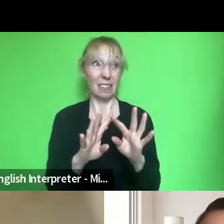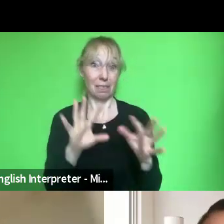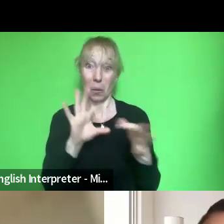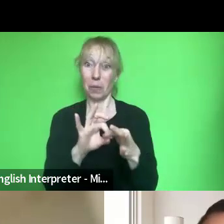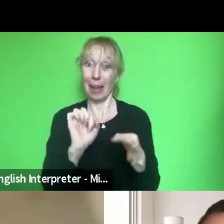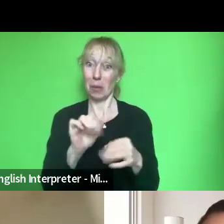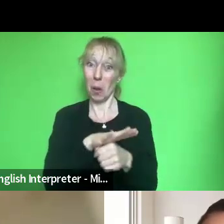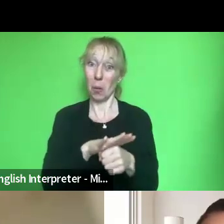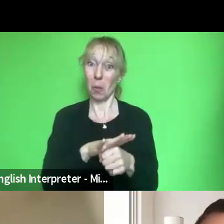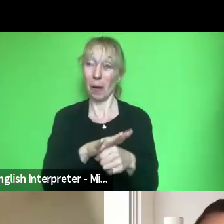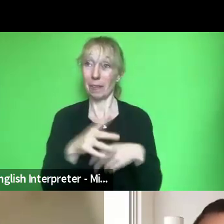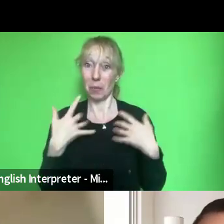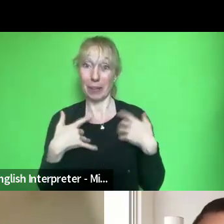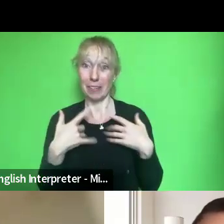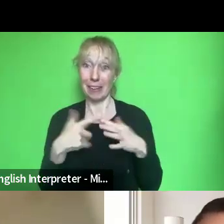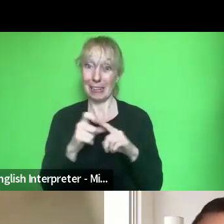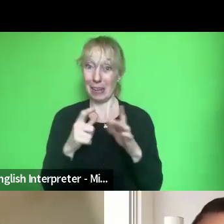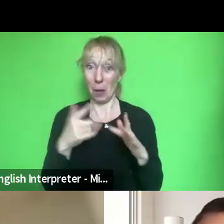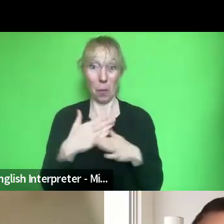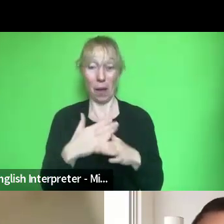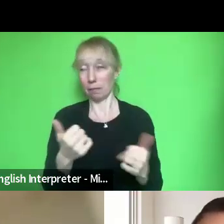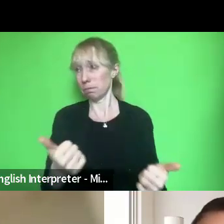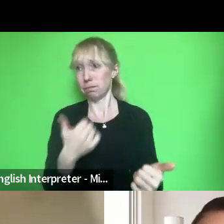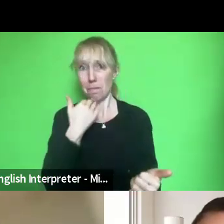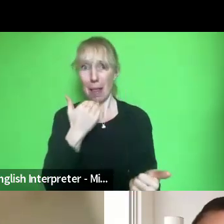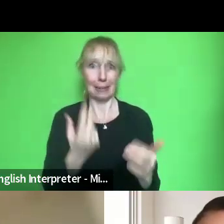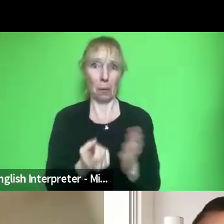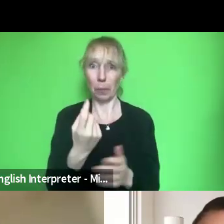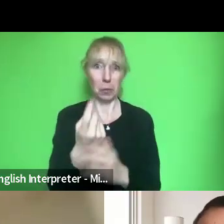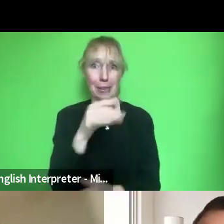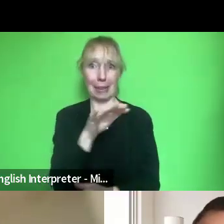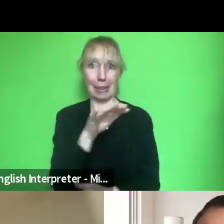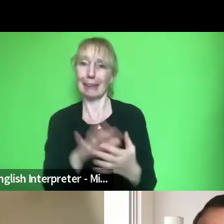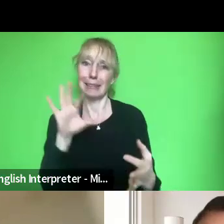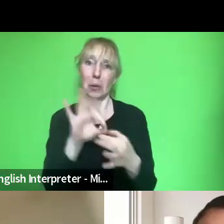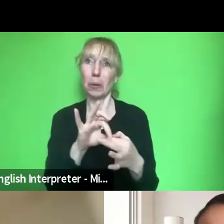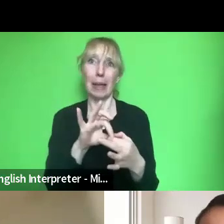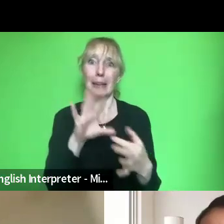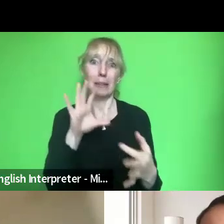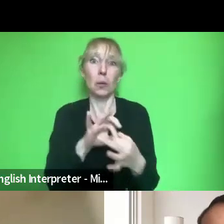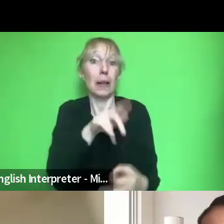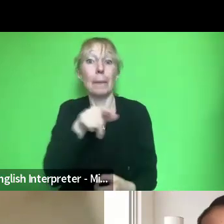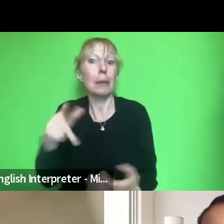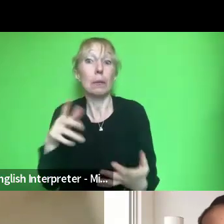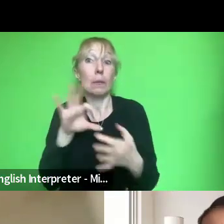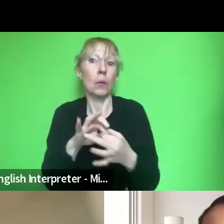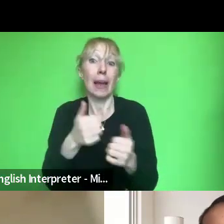There are plenty of opportunities. So yeah, I would say, you know, just, just contact people. Contact people. Put yourself out there.